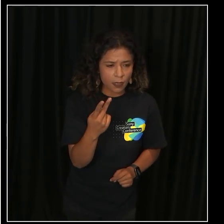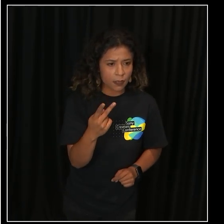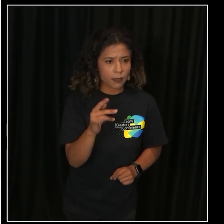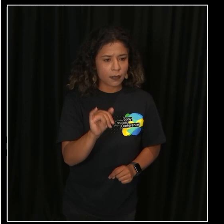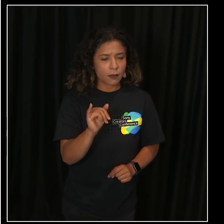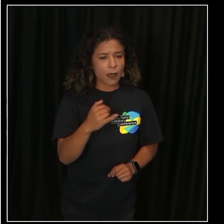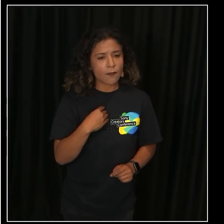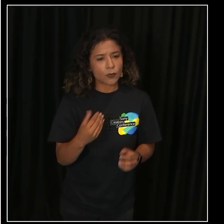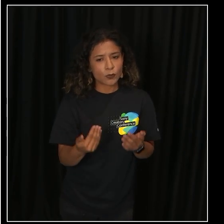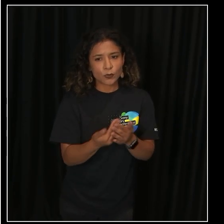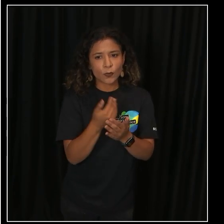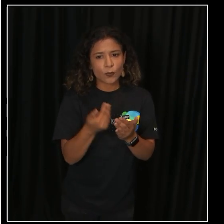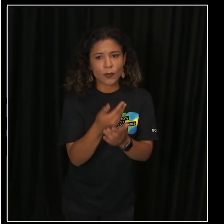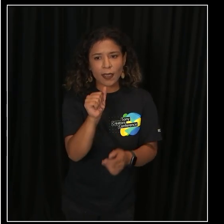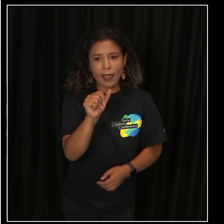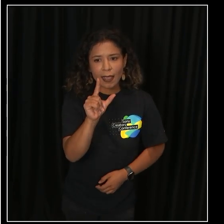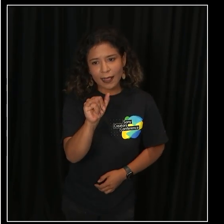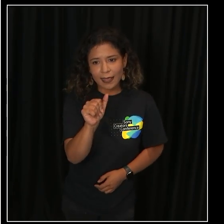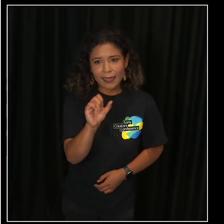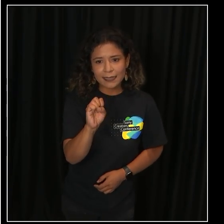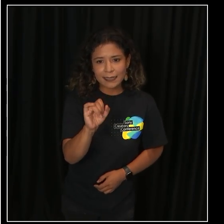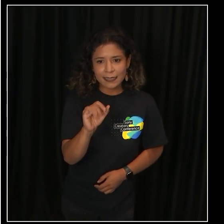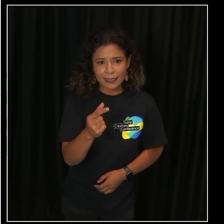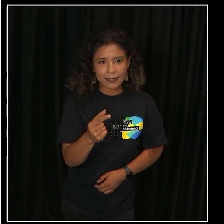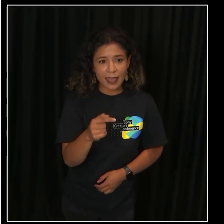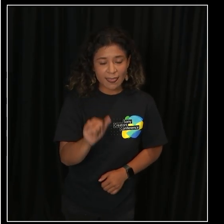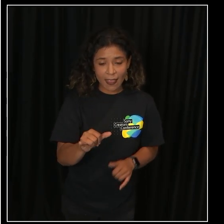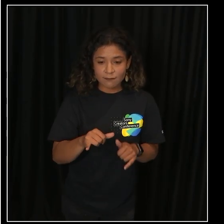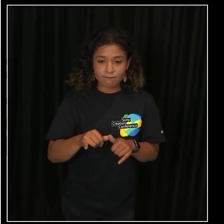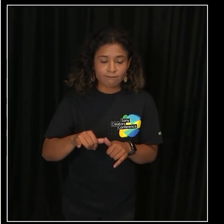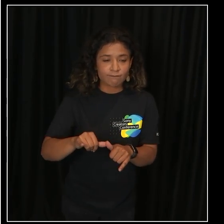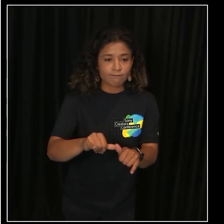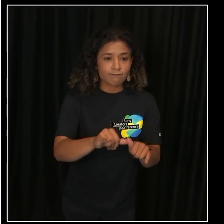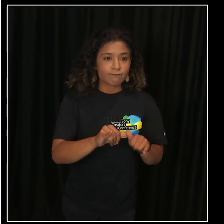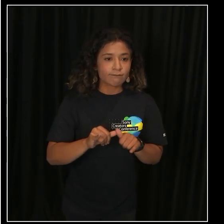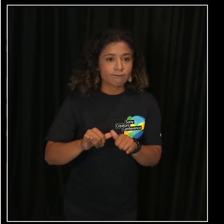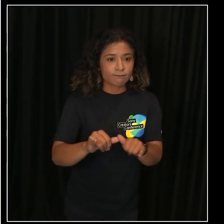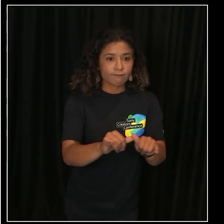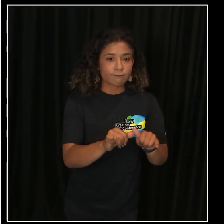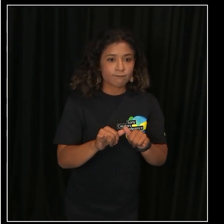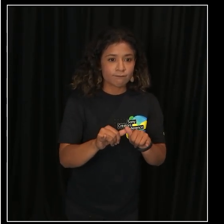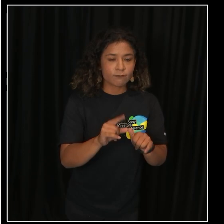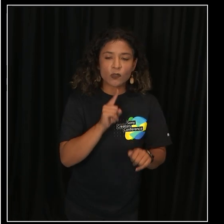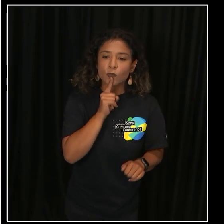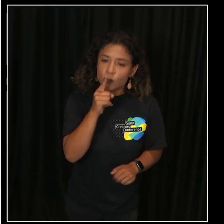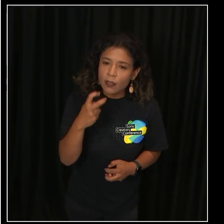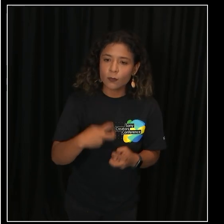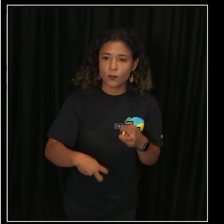occurring because this discontinuity is a really, really big problem.